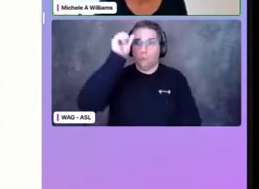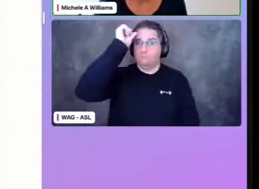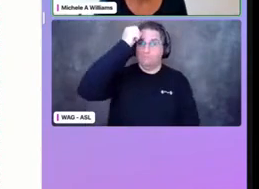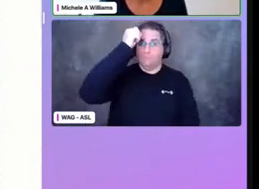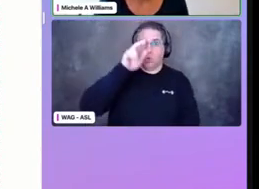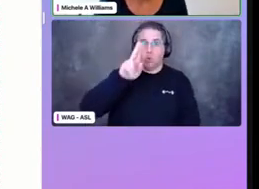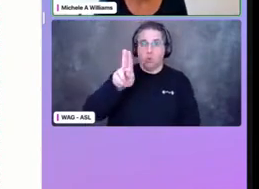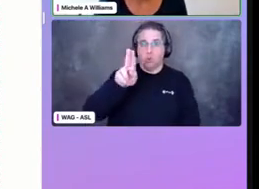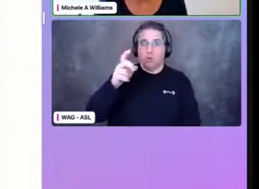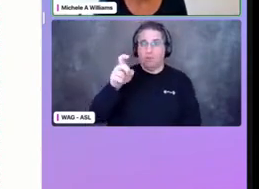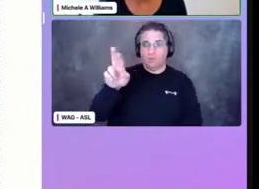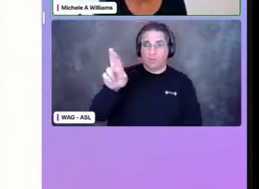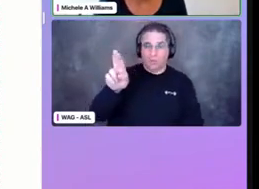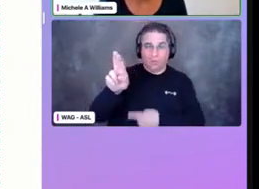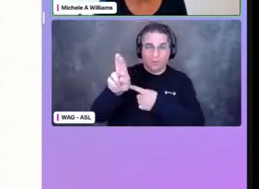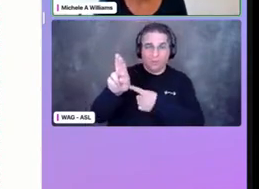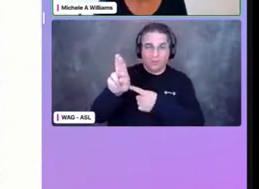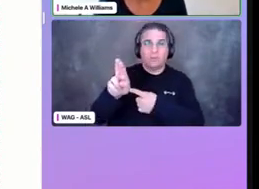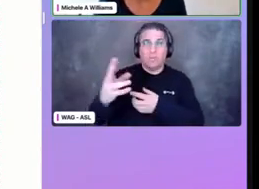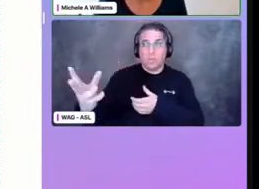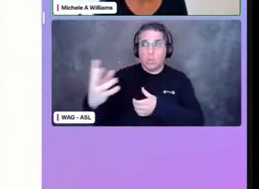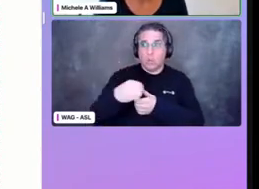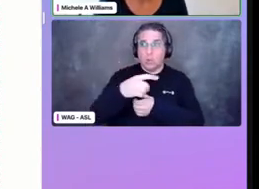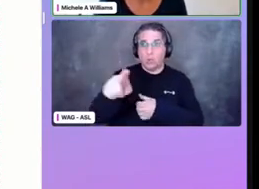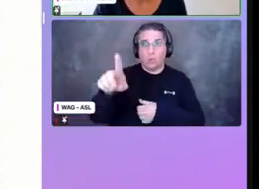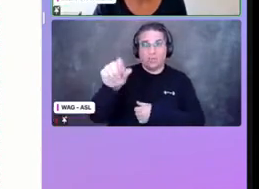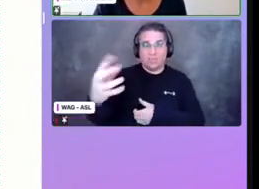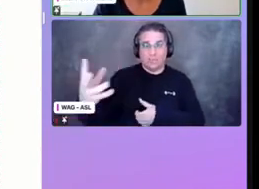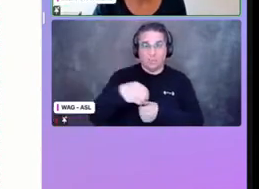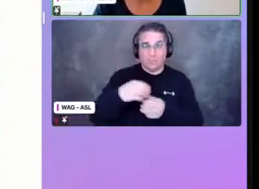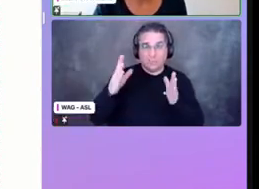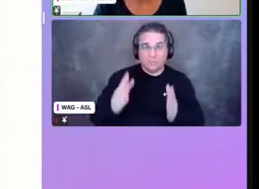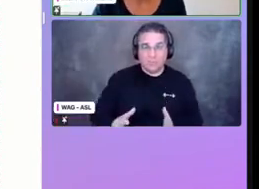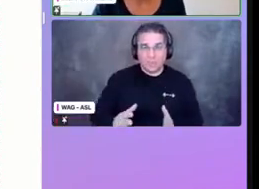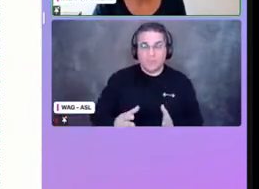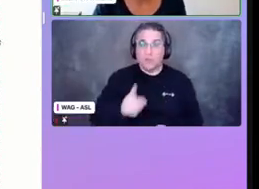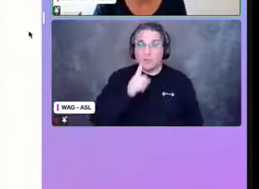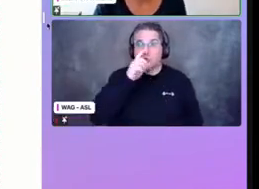forward. So a key takeaway while we are talking about UX